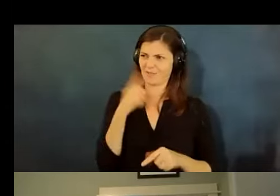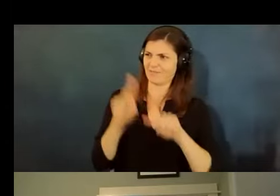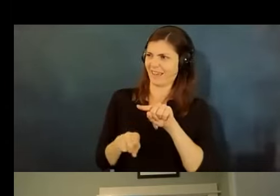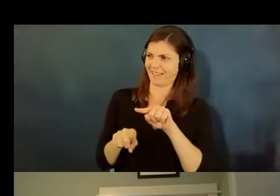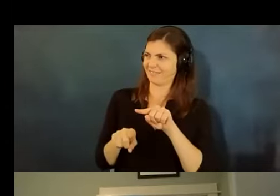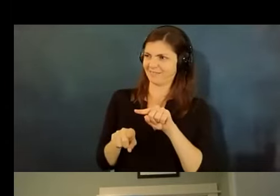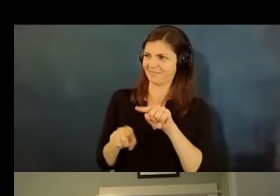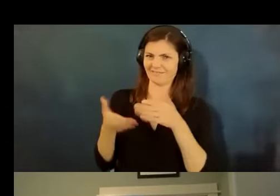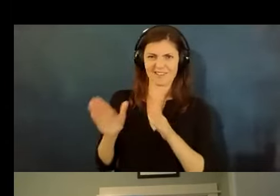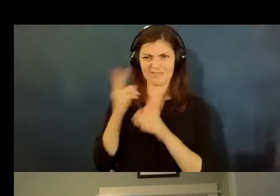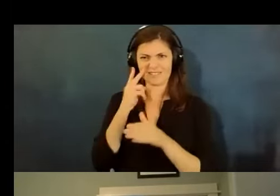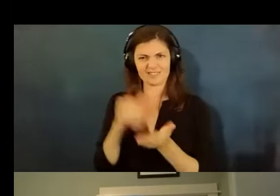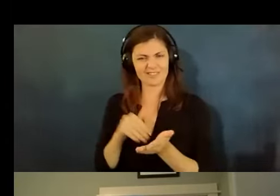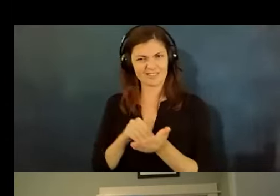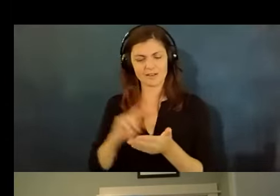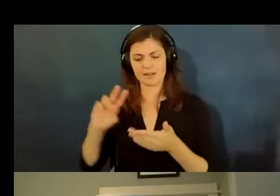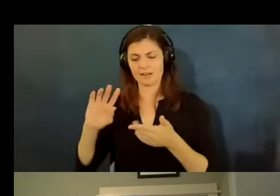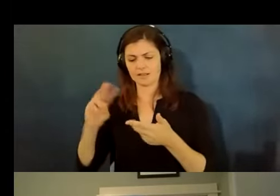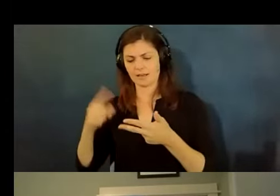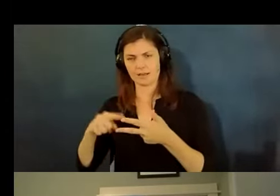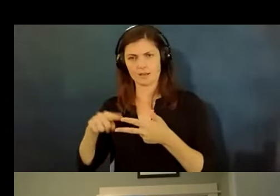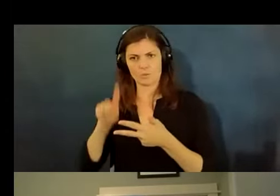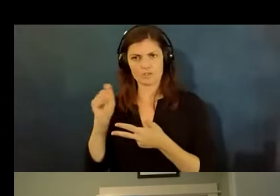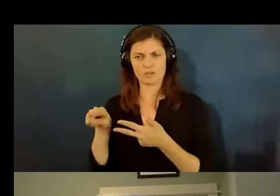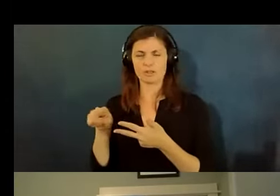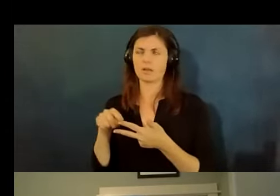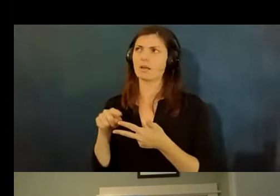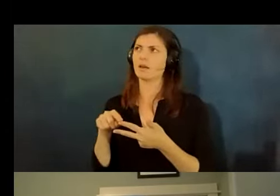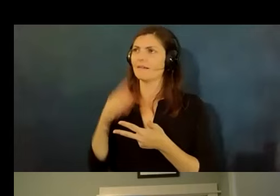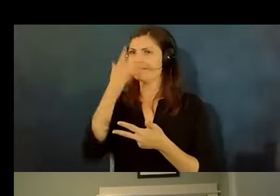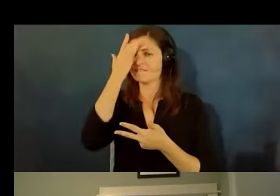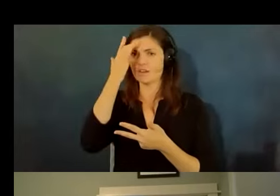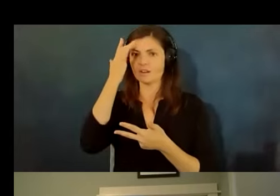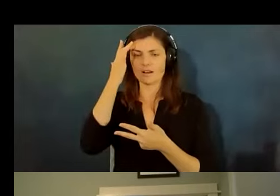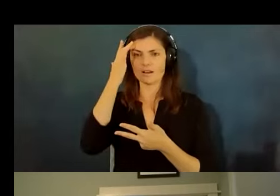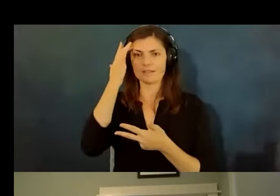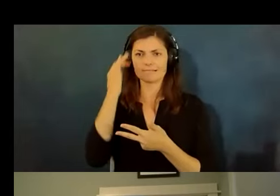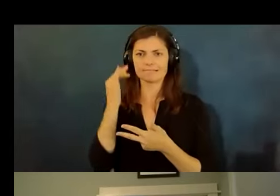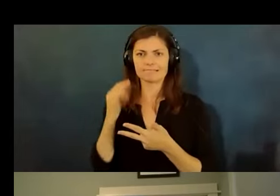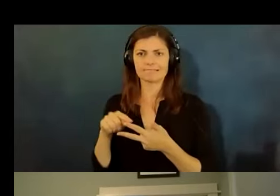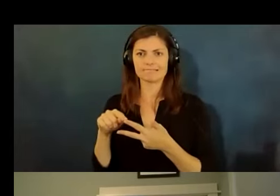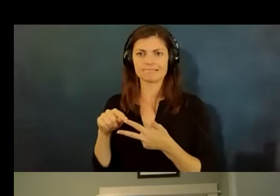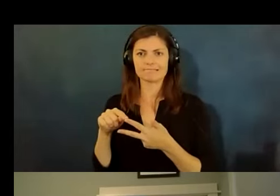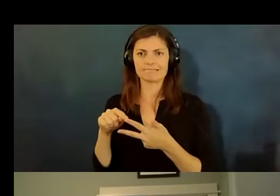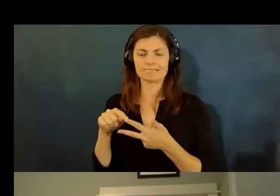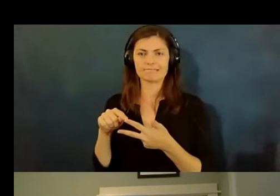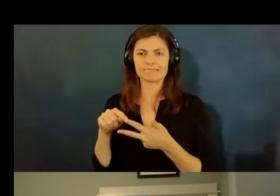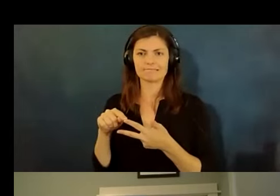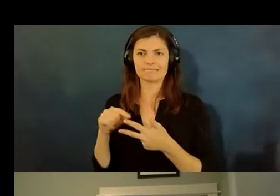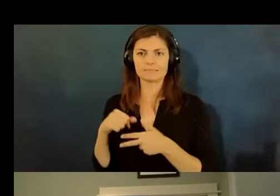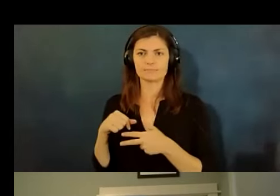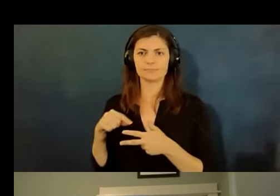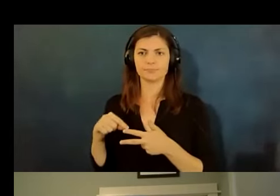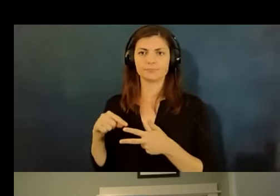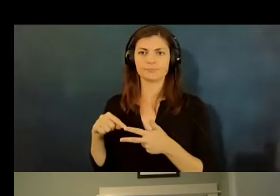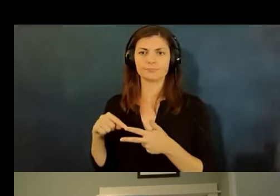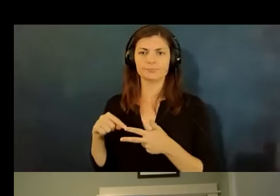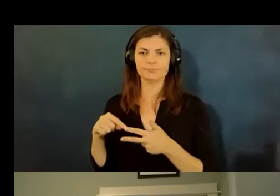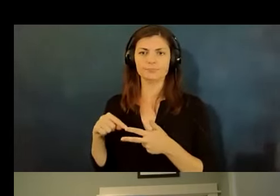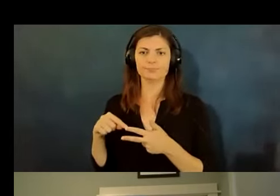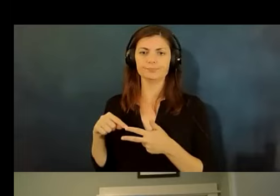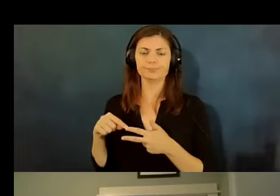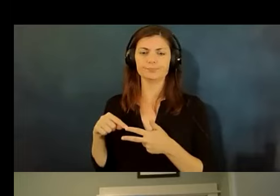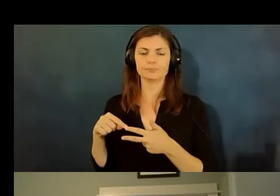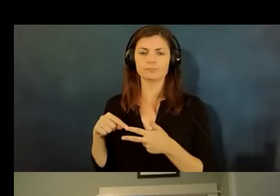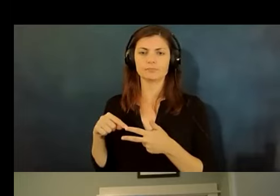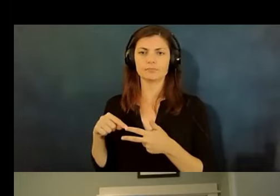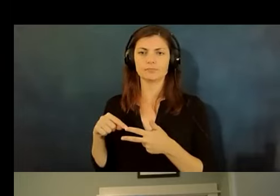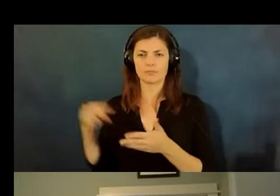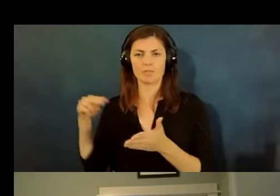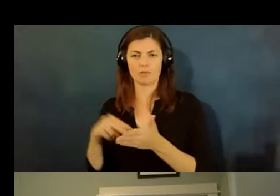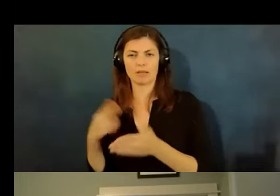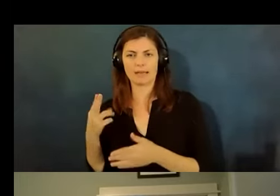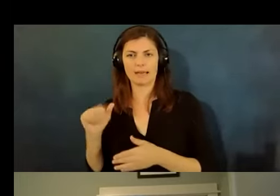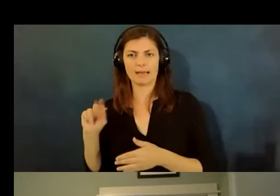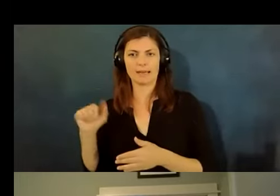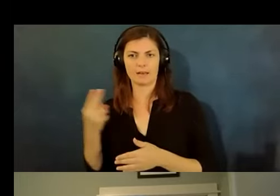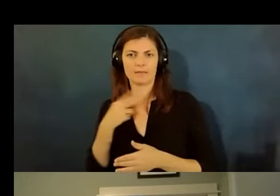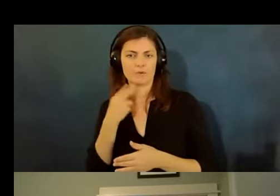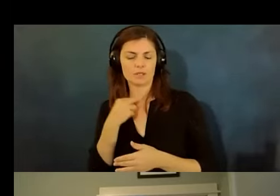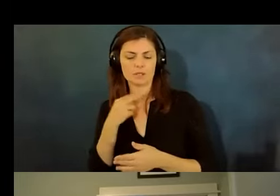and then the middle question uh i forgot what that was i'm looking right now um oh it says the